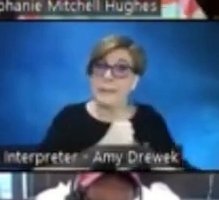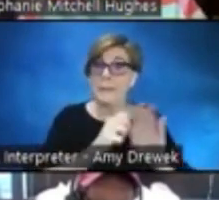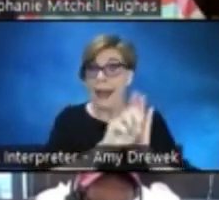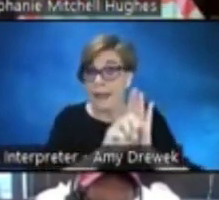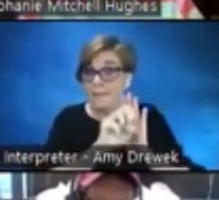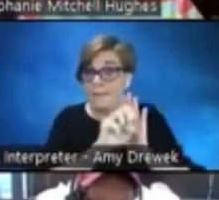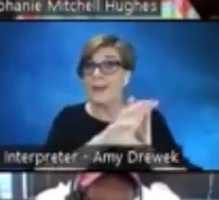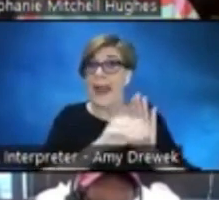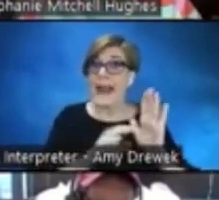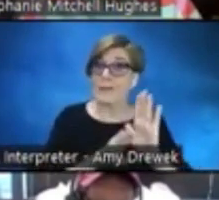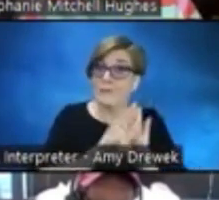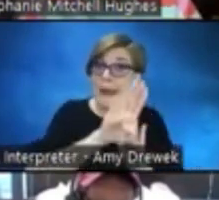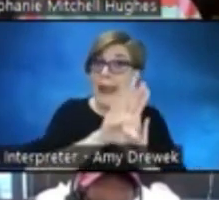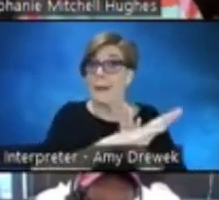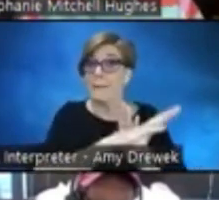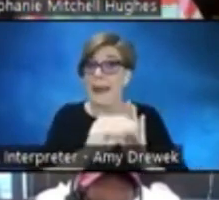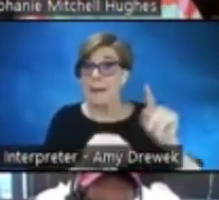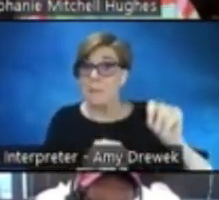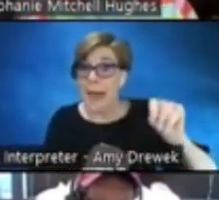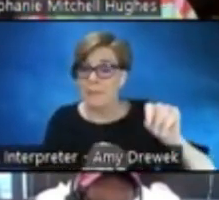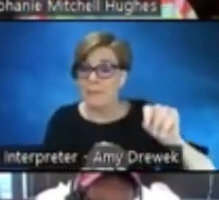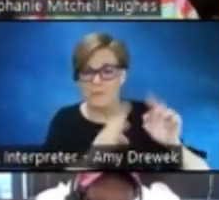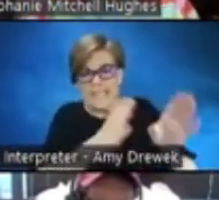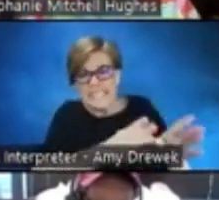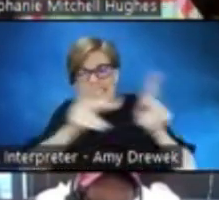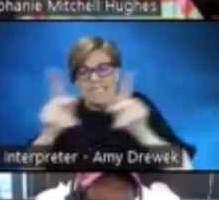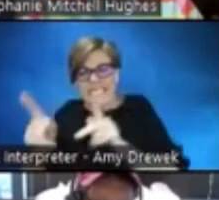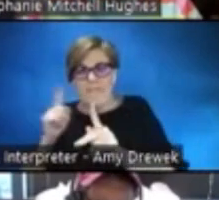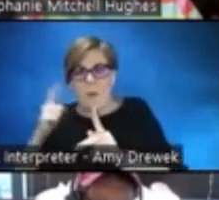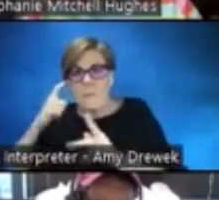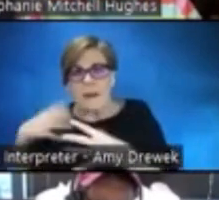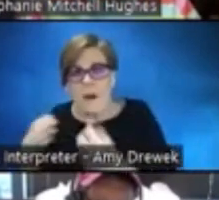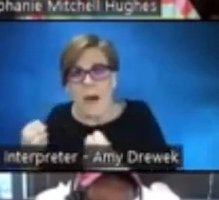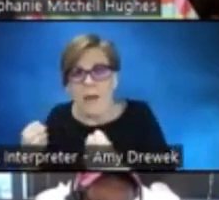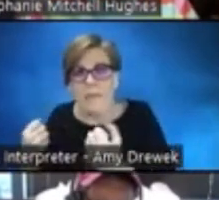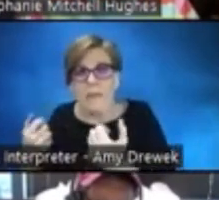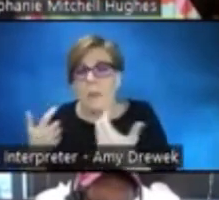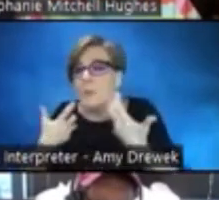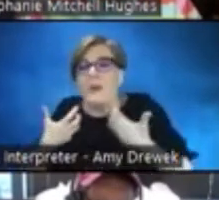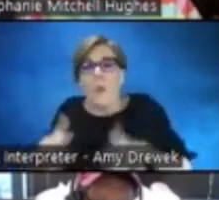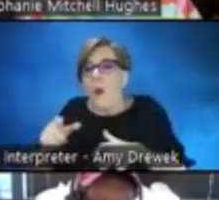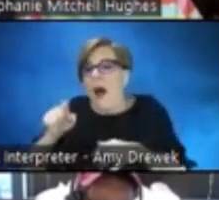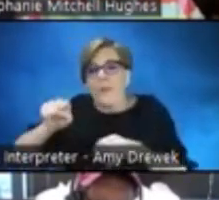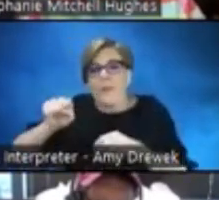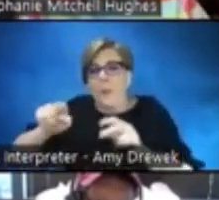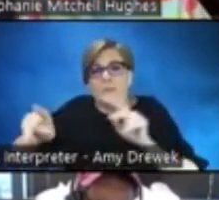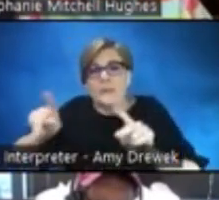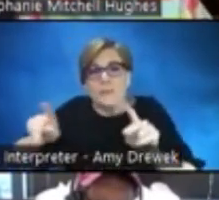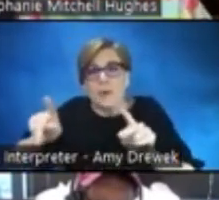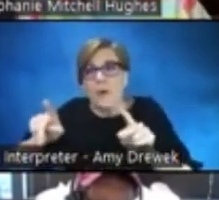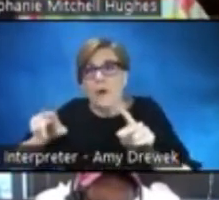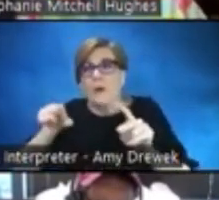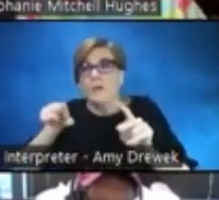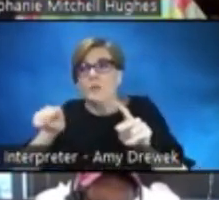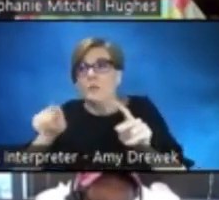ASSISTANCE THEY NEED WITHOUT FEARING SHAME OR OTHER TYPE OF